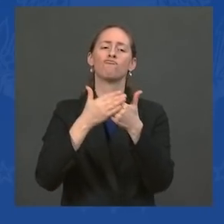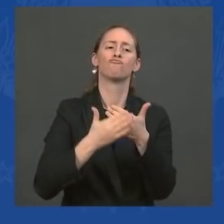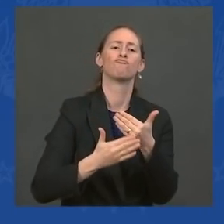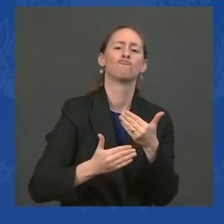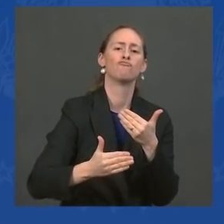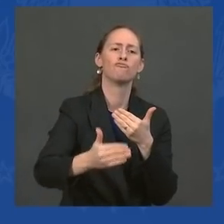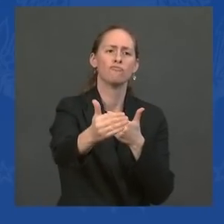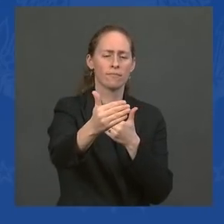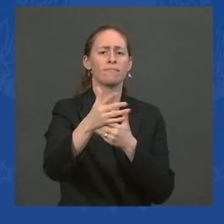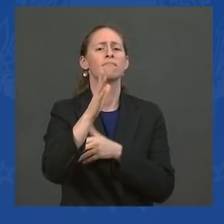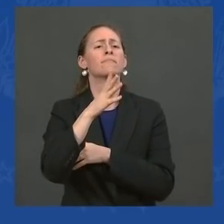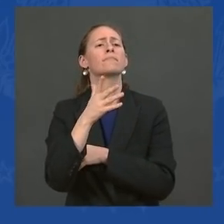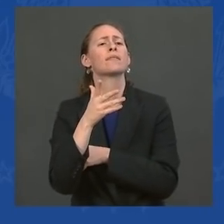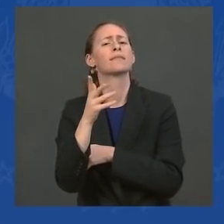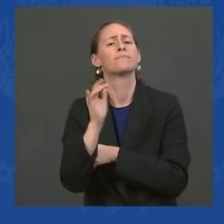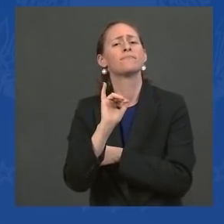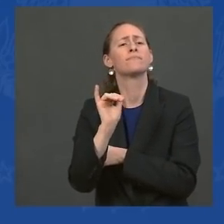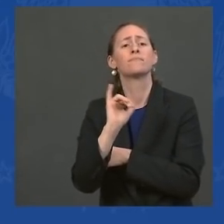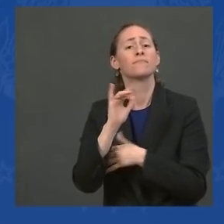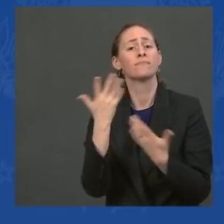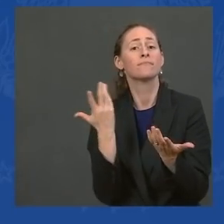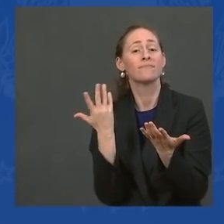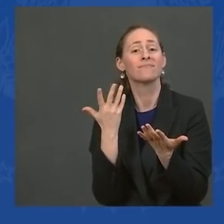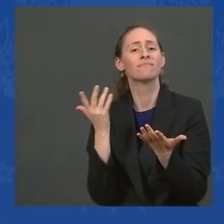has a chance to experience nature's wonders,